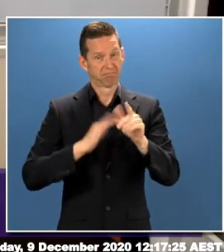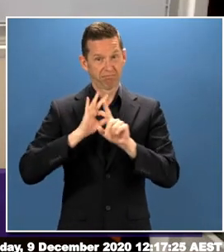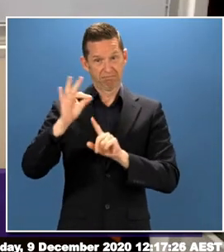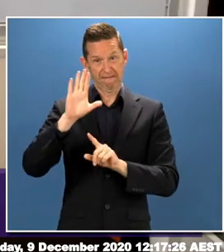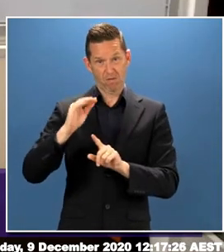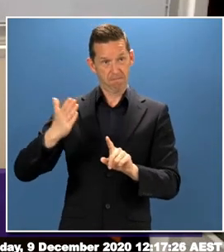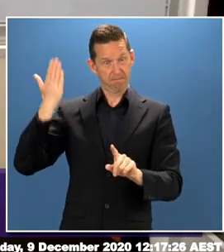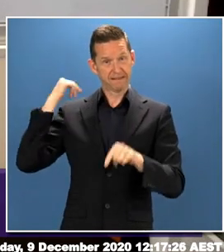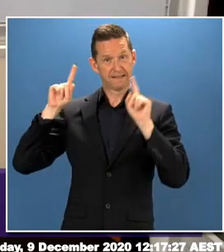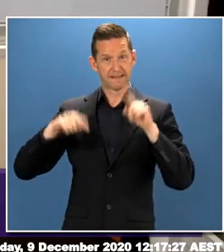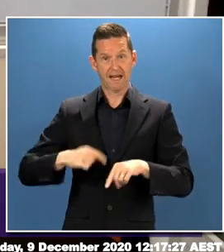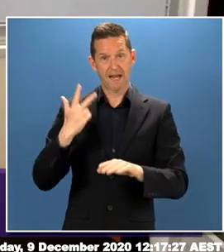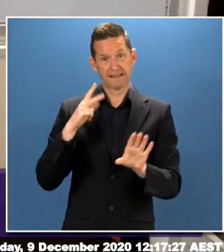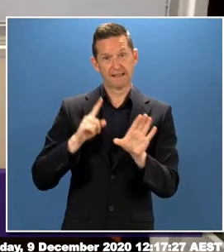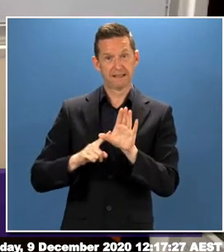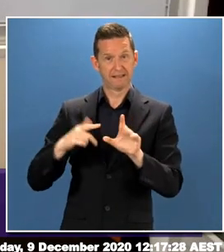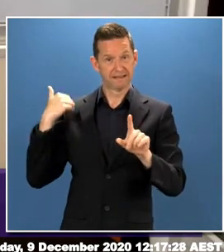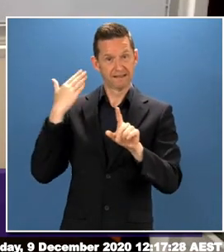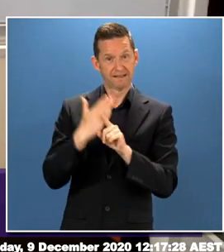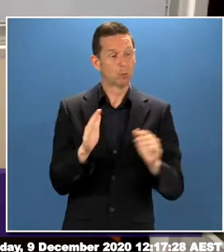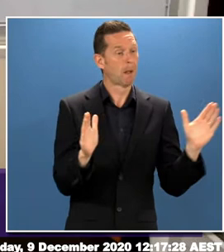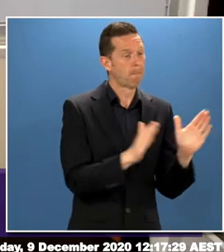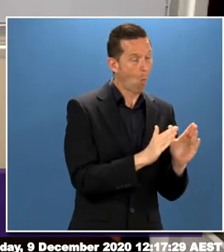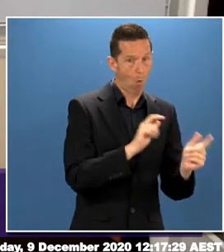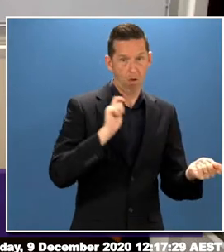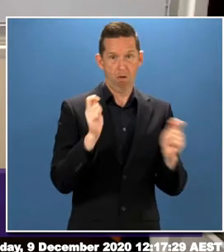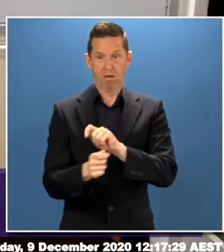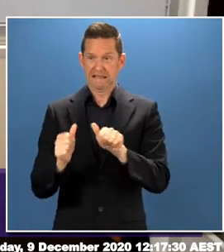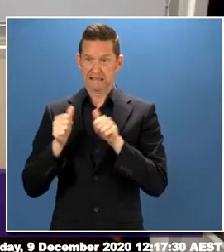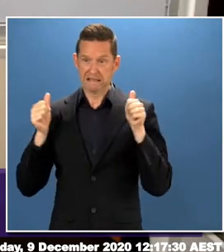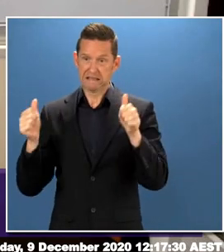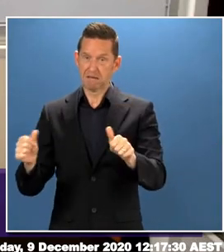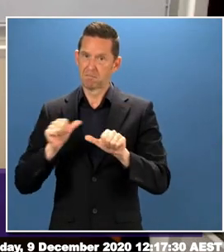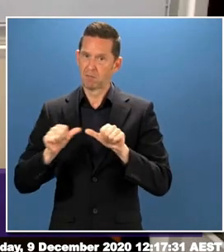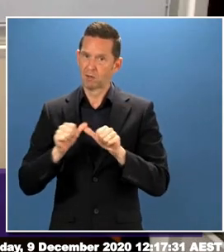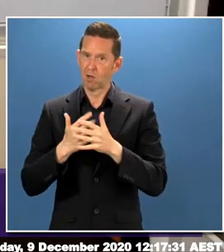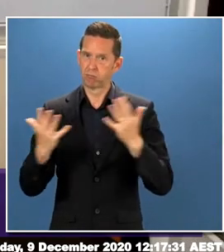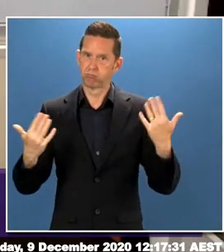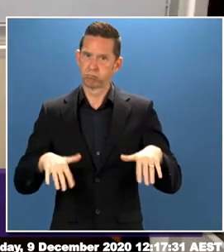that we've born from that tiny little place to now. And Ms Kroes, you said eight years.